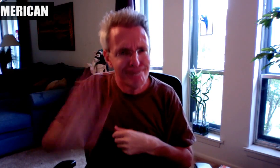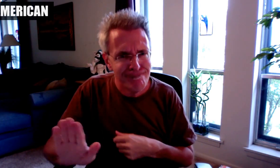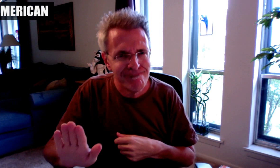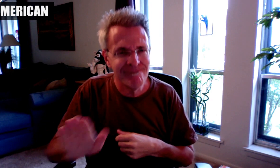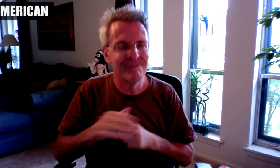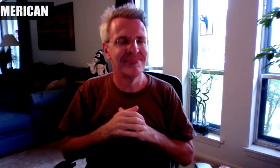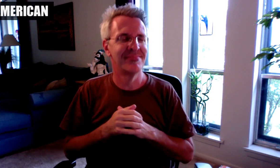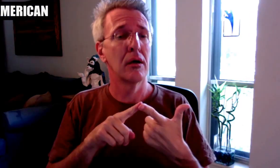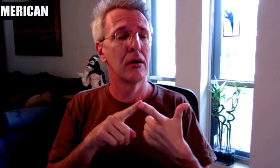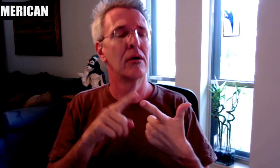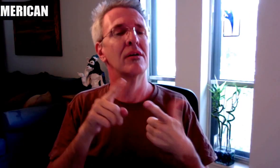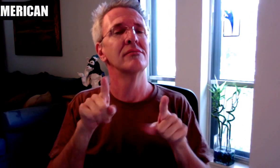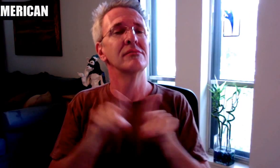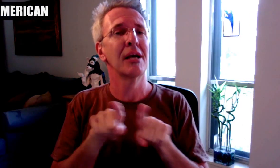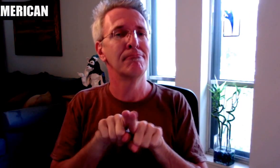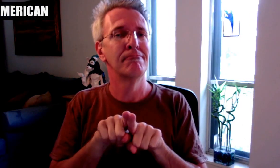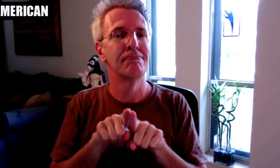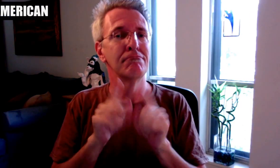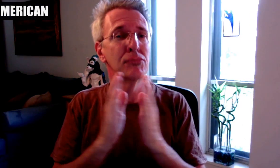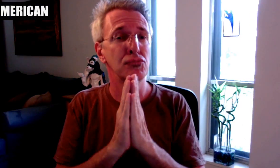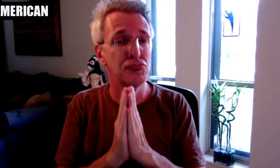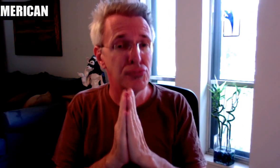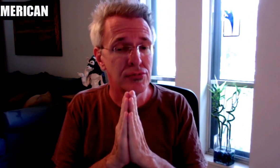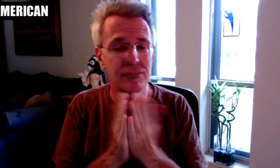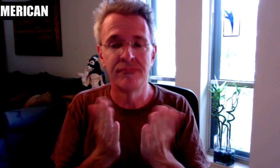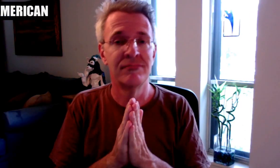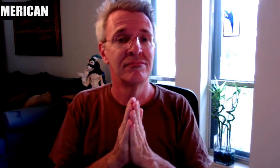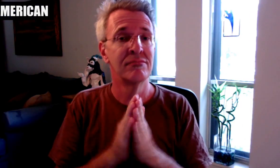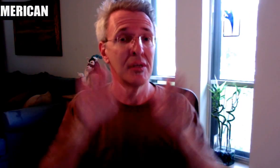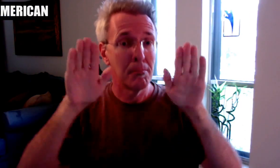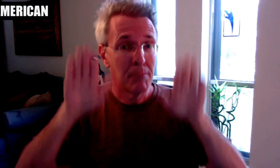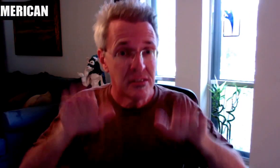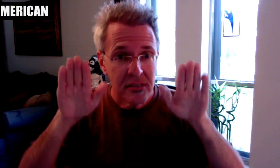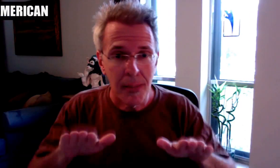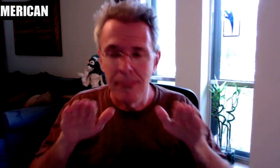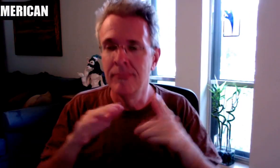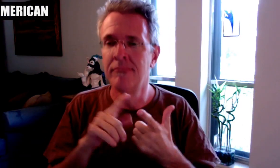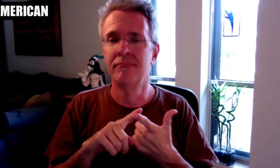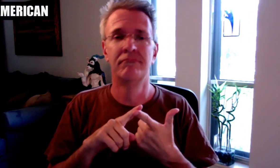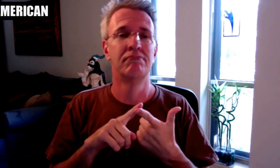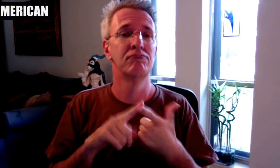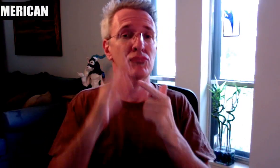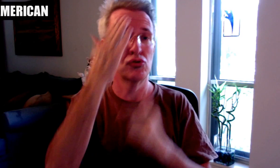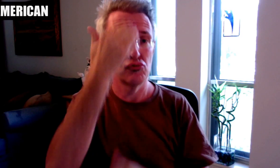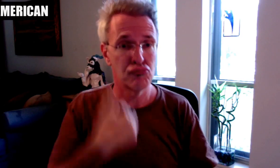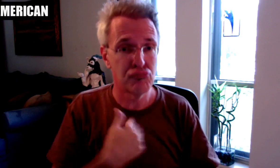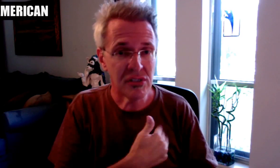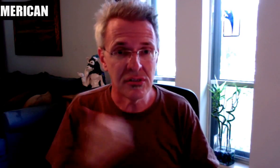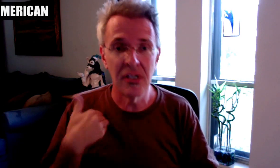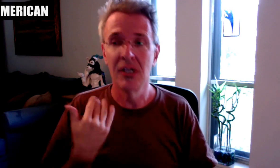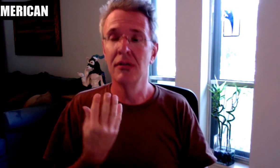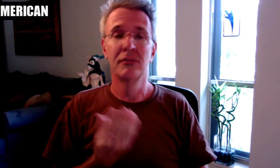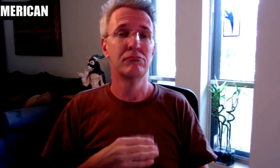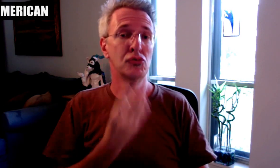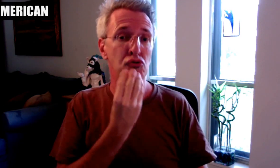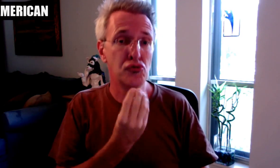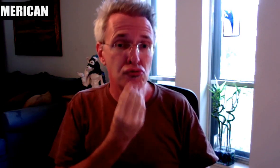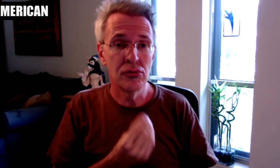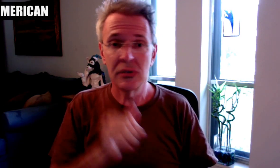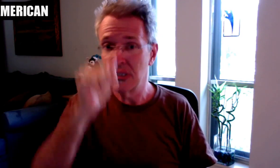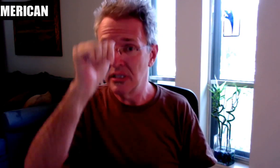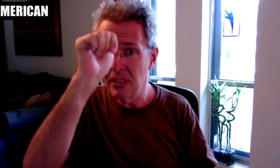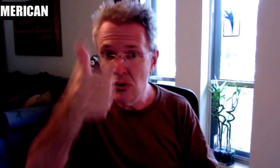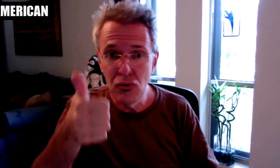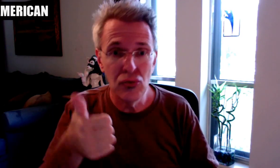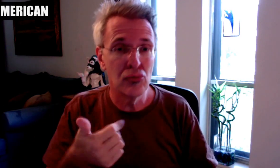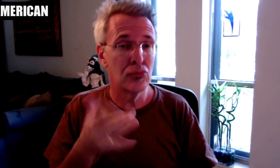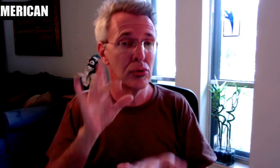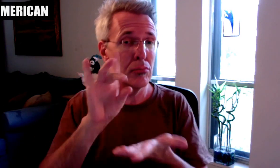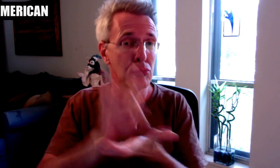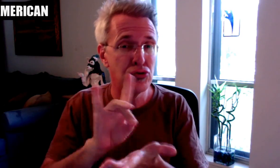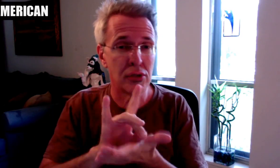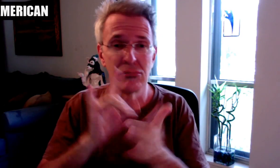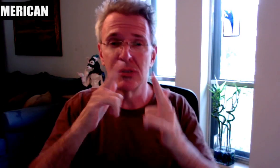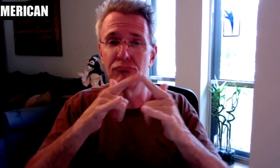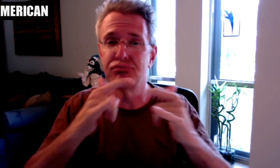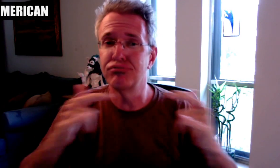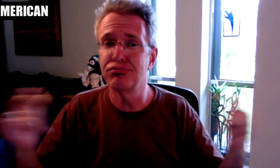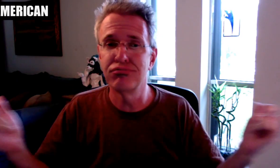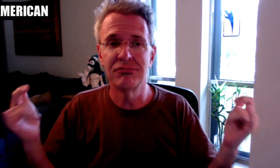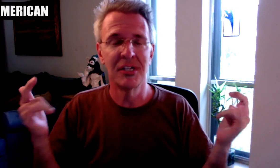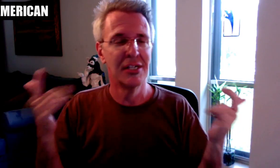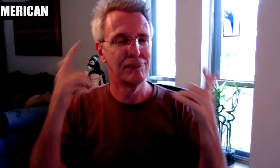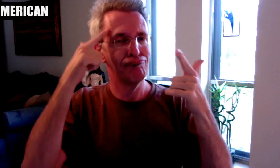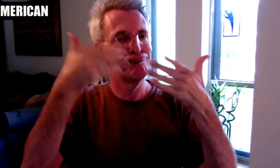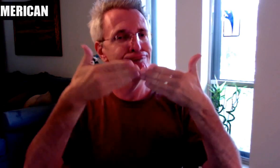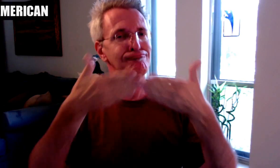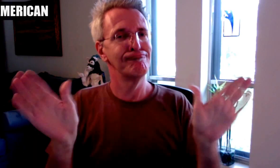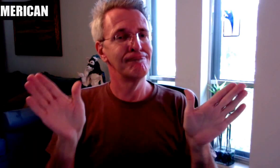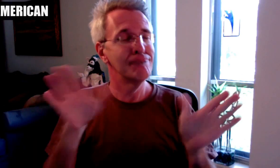Be open to learning all the different religions of each country.